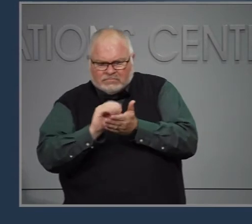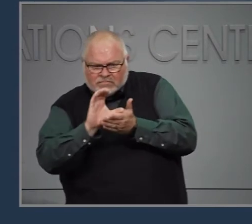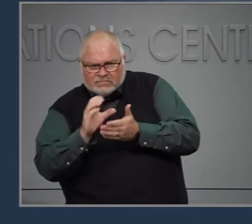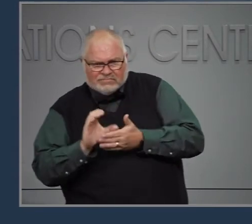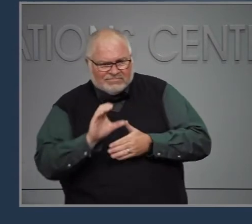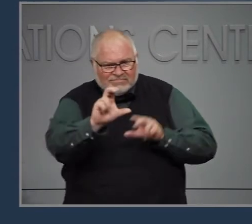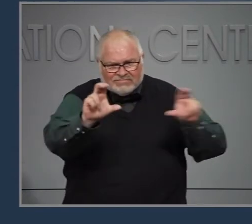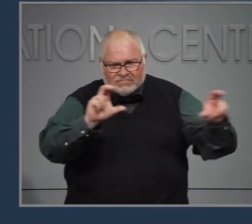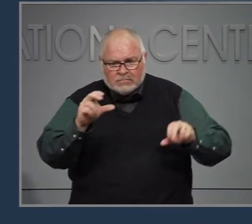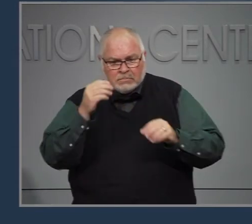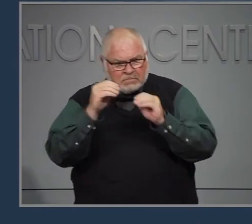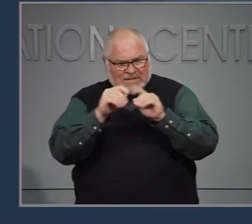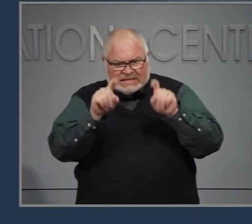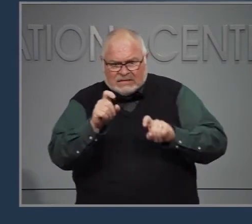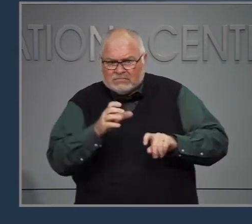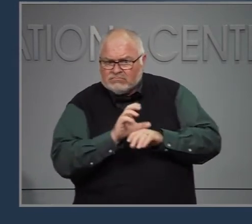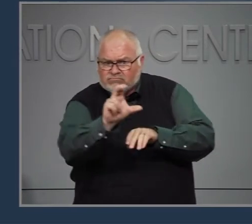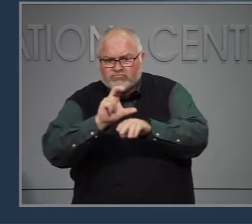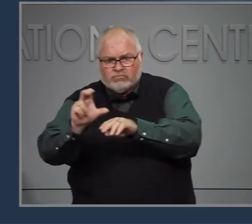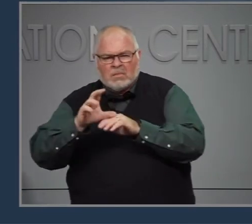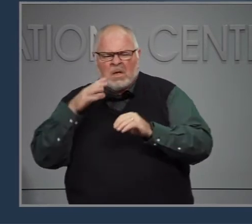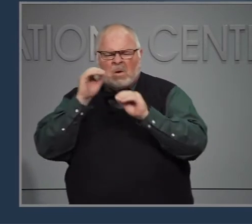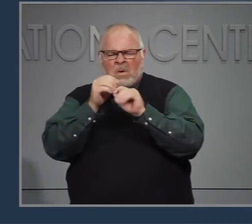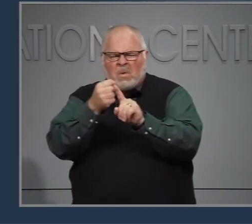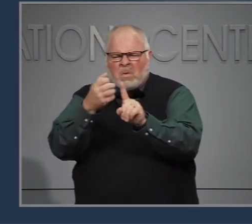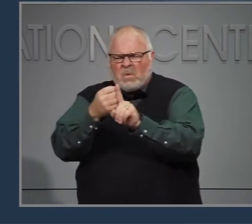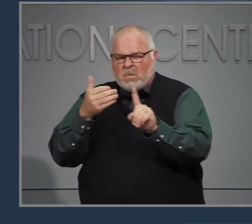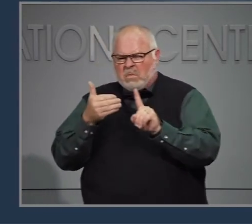HAPPEN AND I'LL COME BACK TO THIS IN A MOMENT.